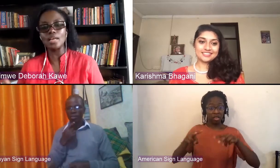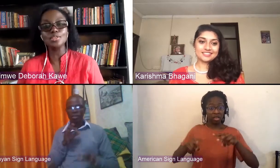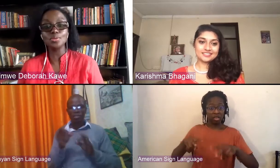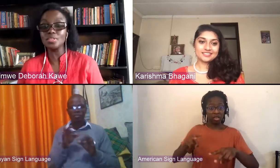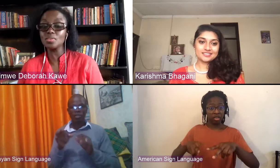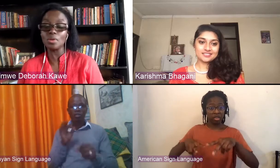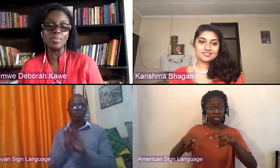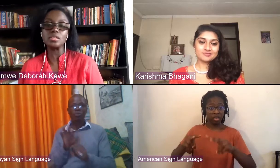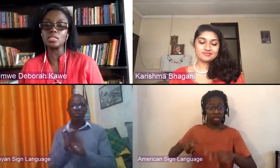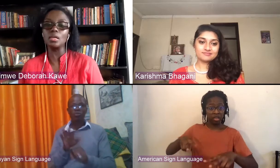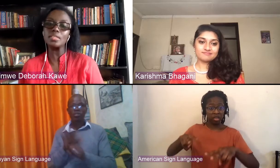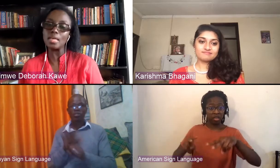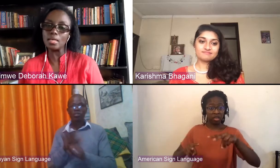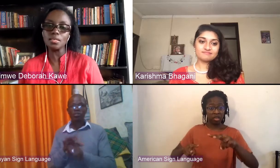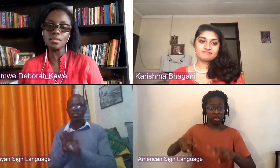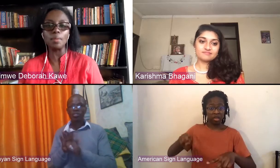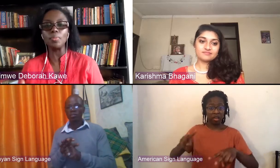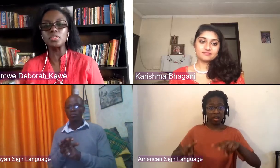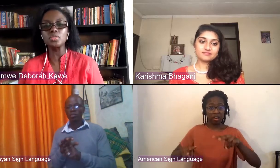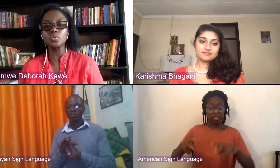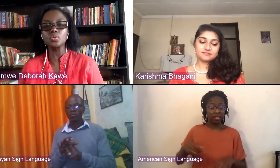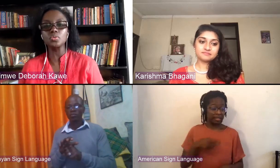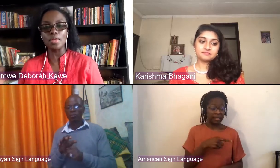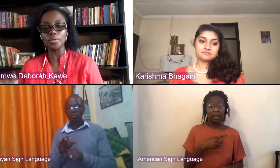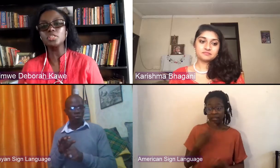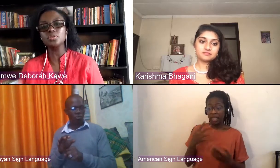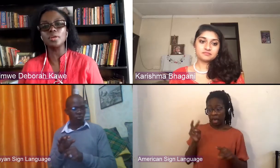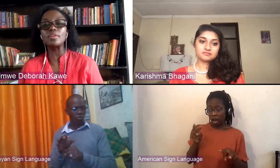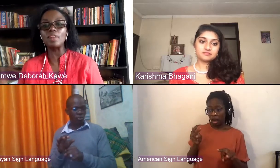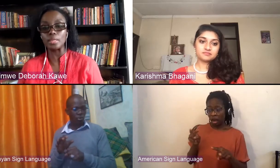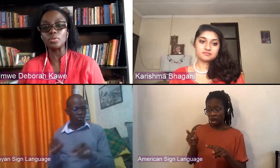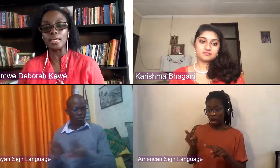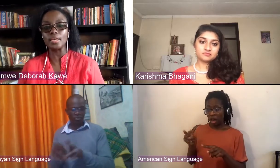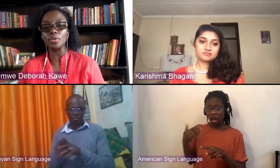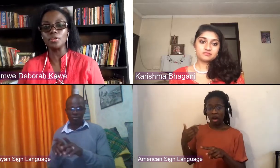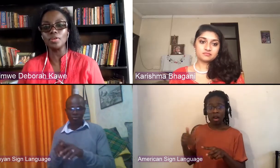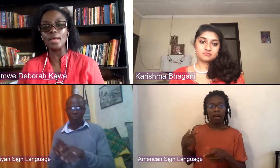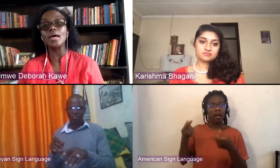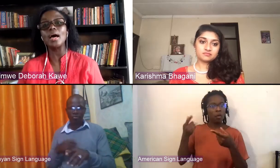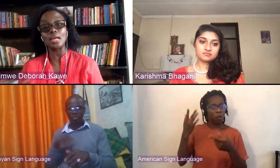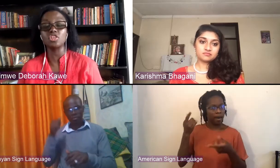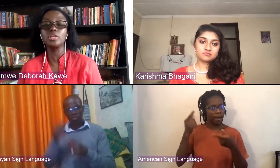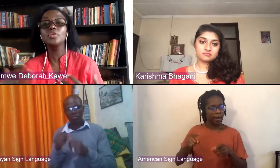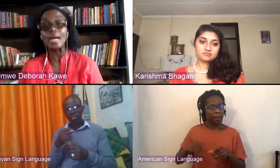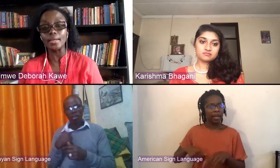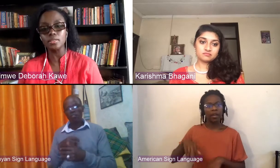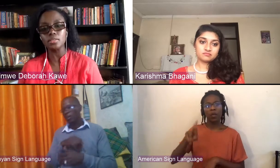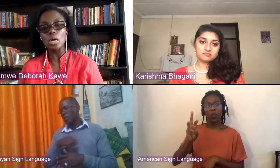As Tutsis were being slaughtered, their bodies were thrown into the river and they would end up in Uganda and actually Ugandans